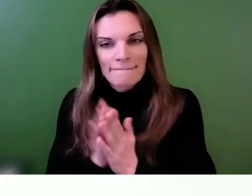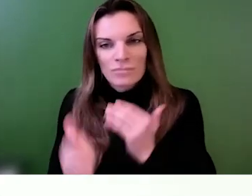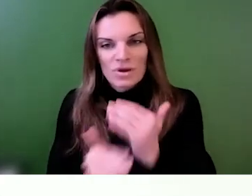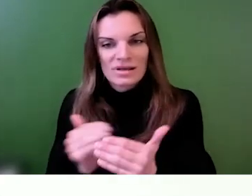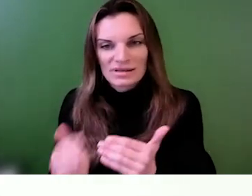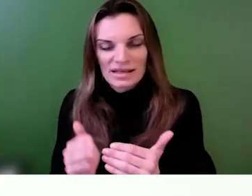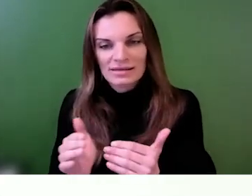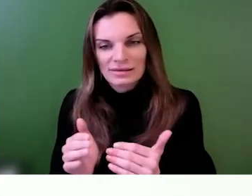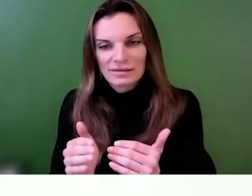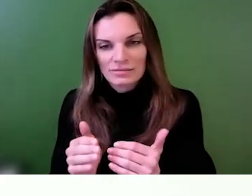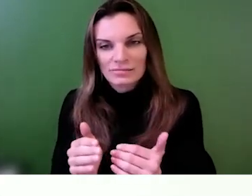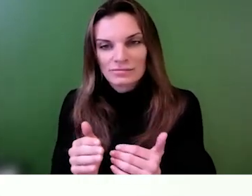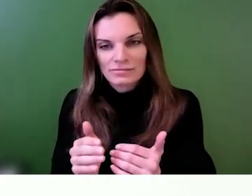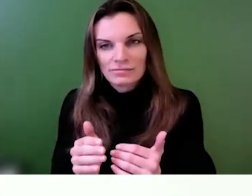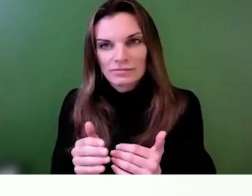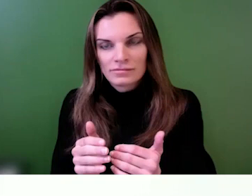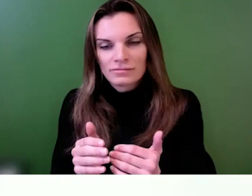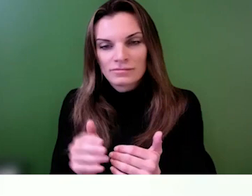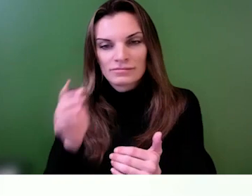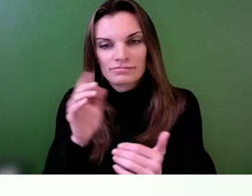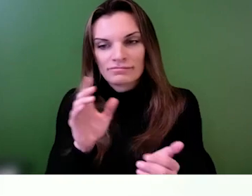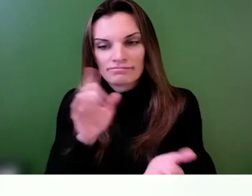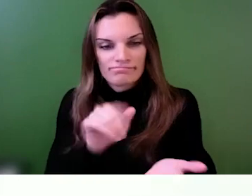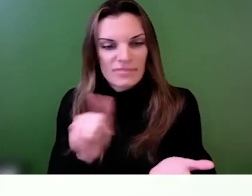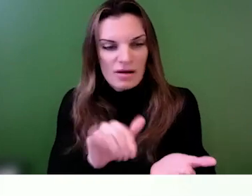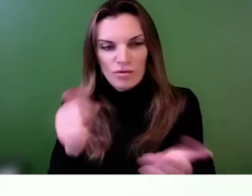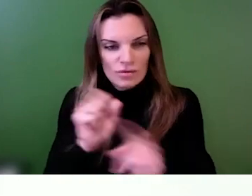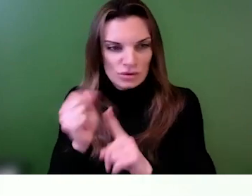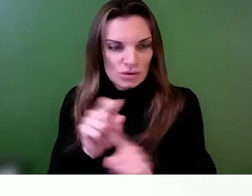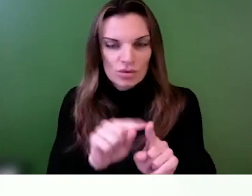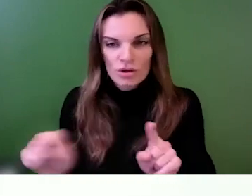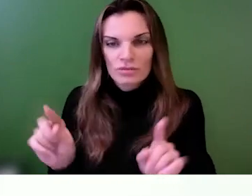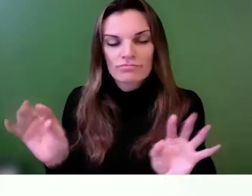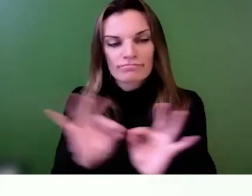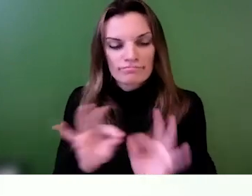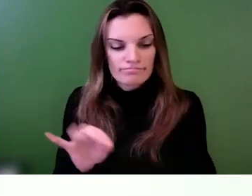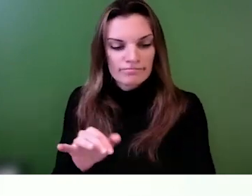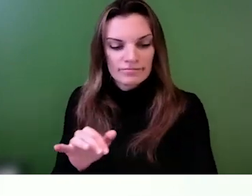looking at in any other context. That you would want to reach out to the folks that you're